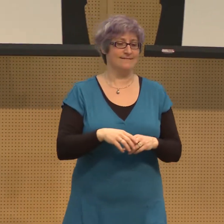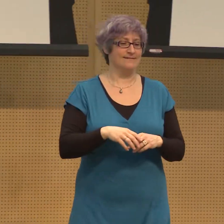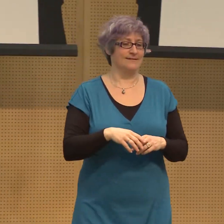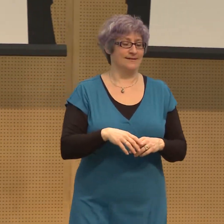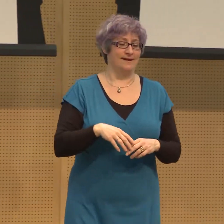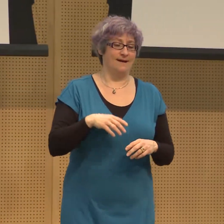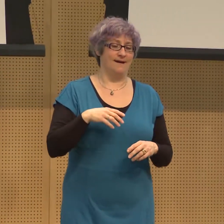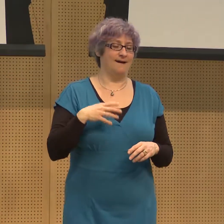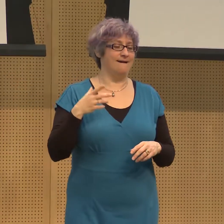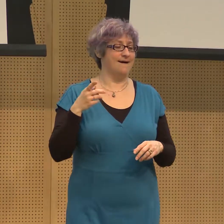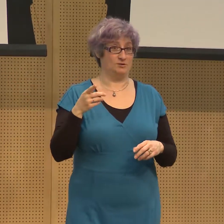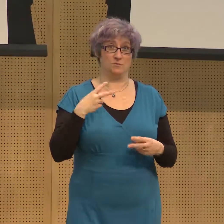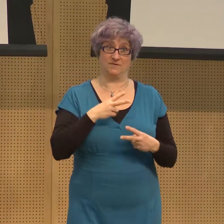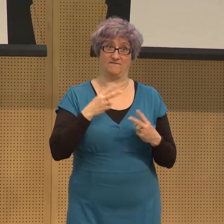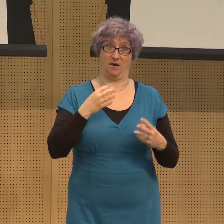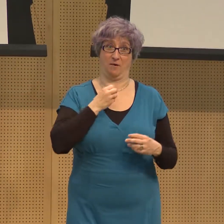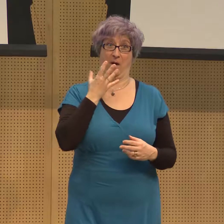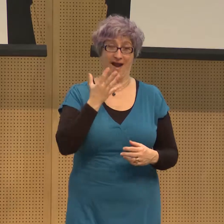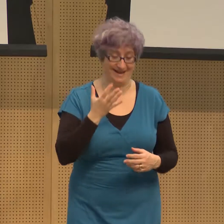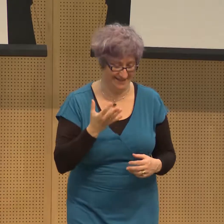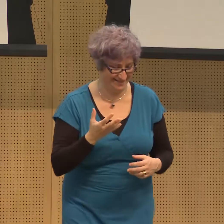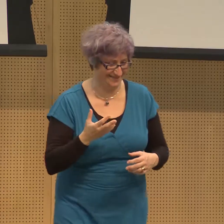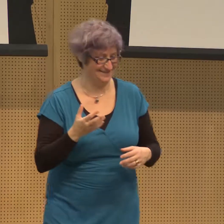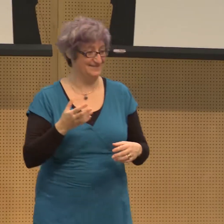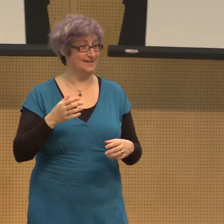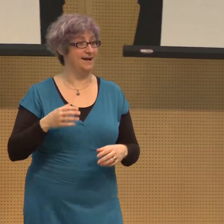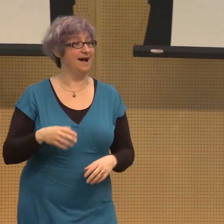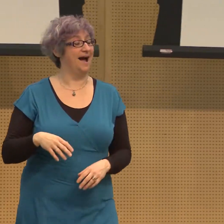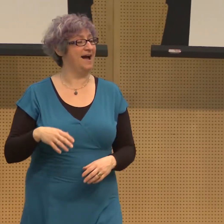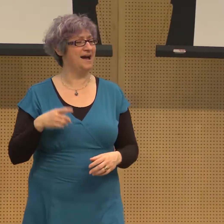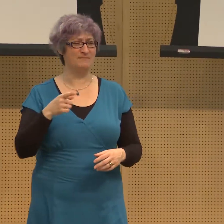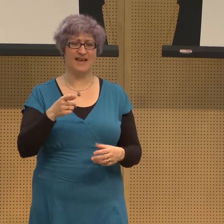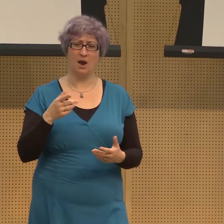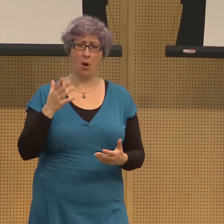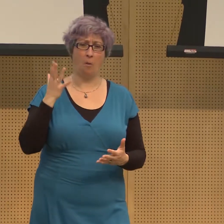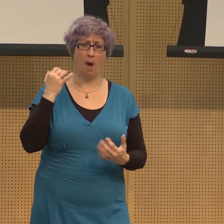Ann was very young, and she was very white.